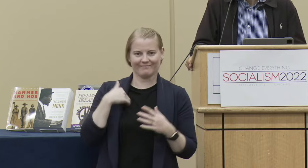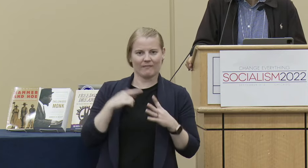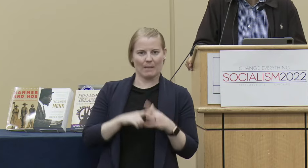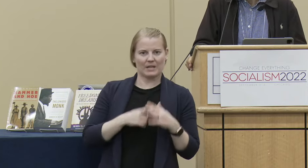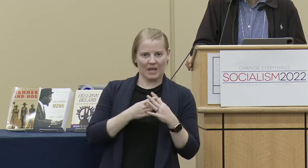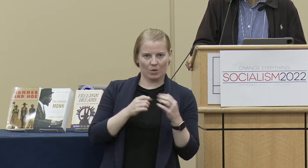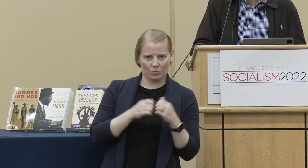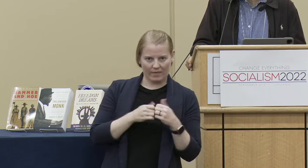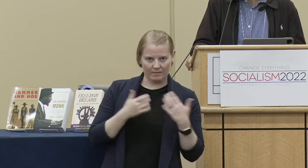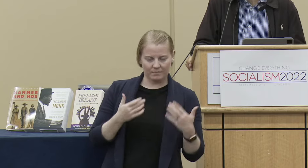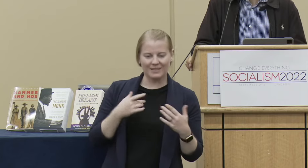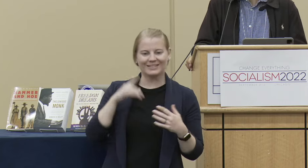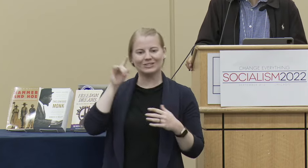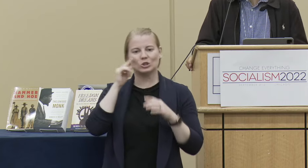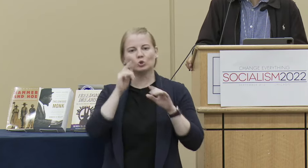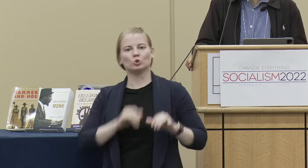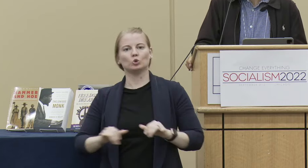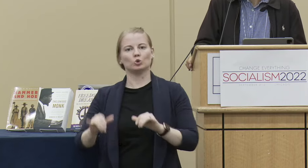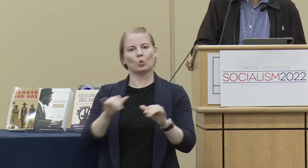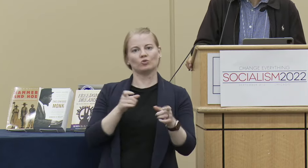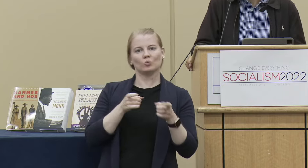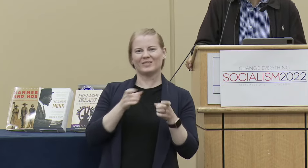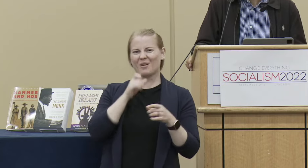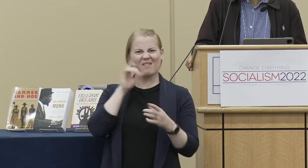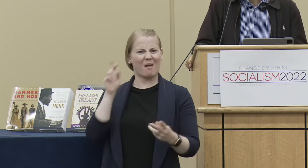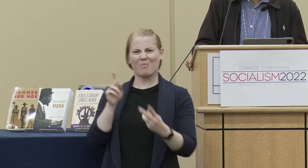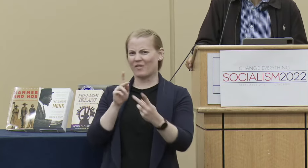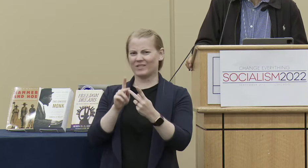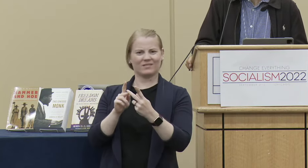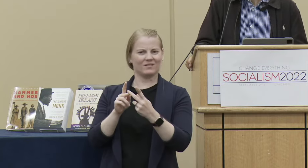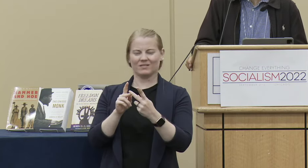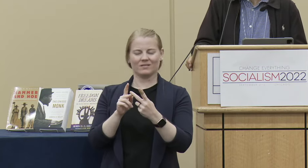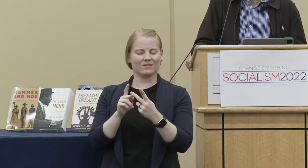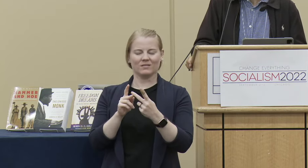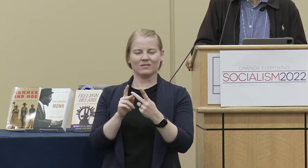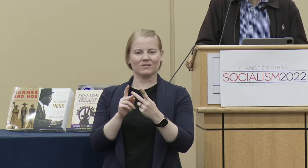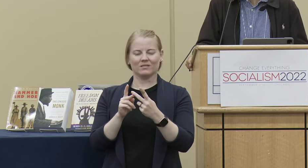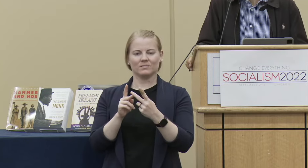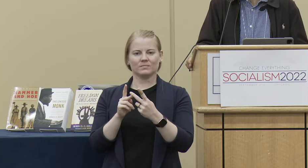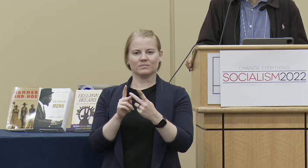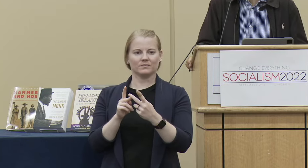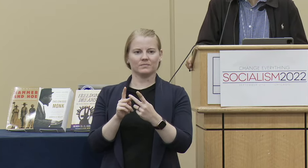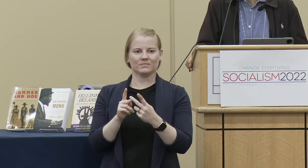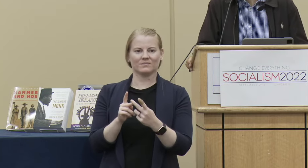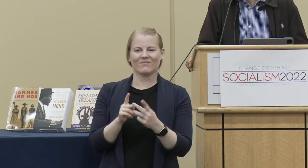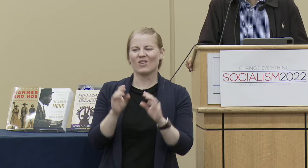this is a critical question, because as I began with